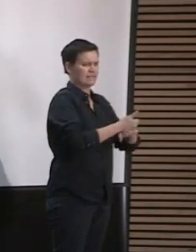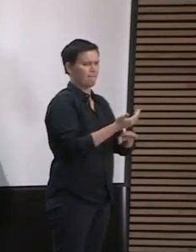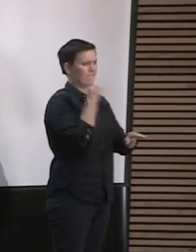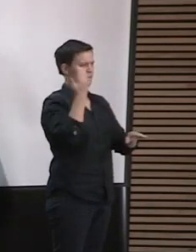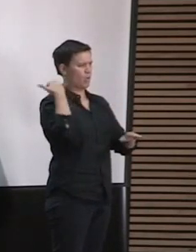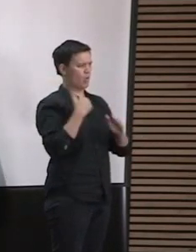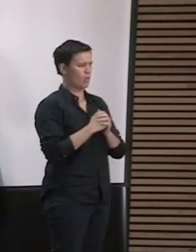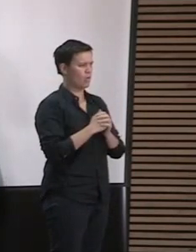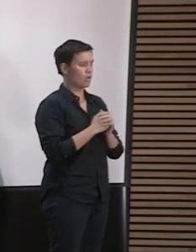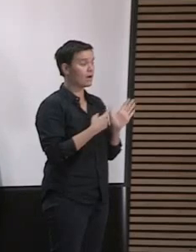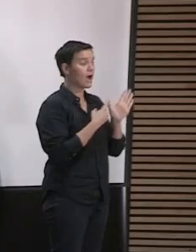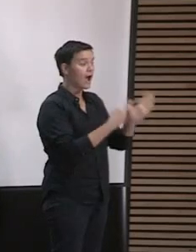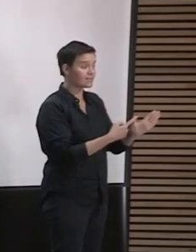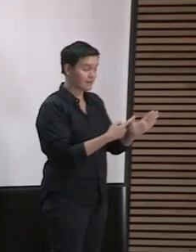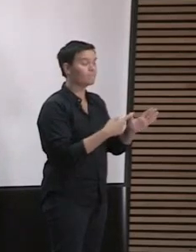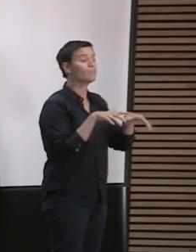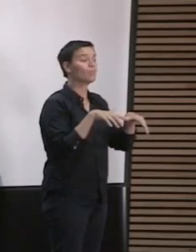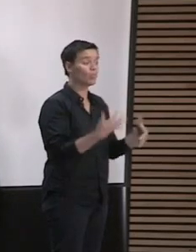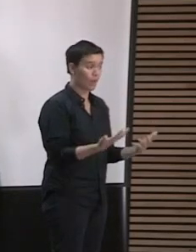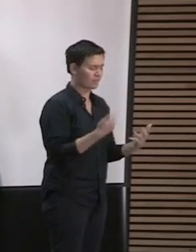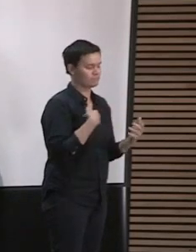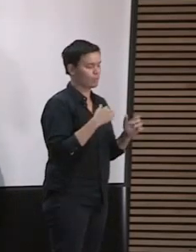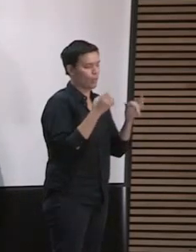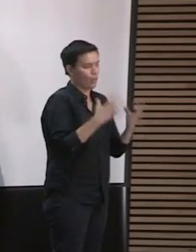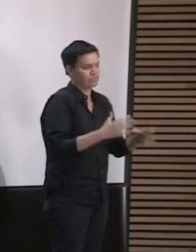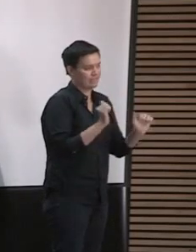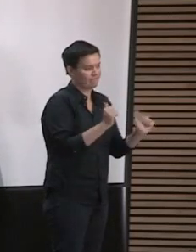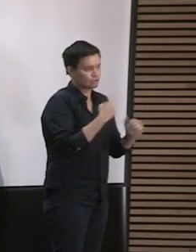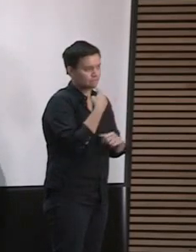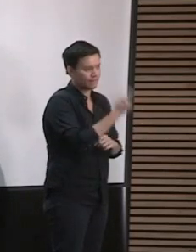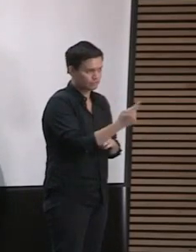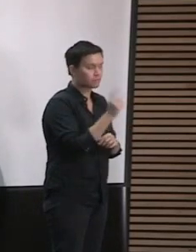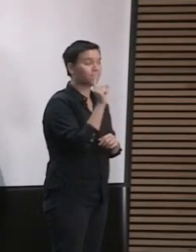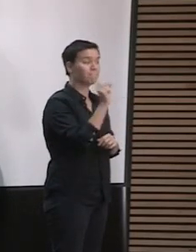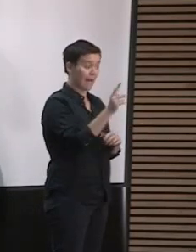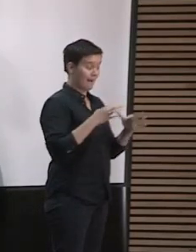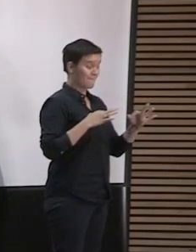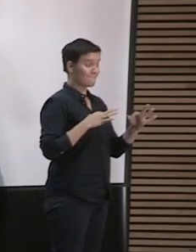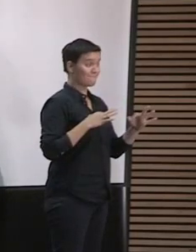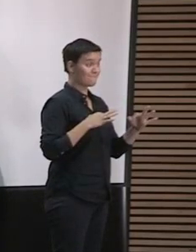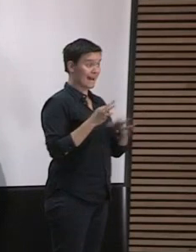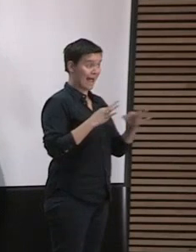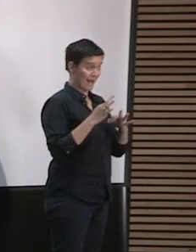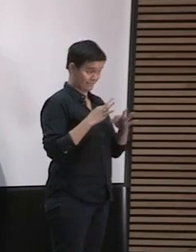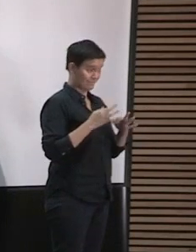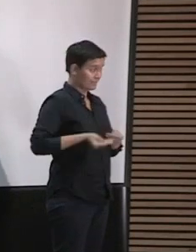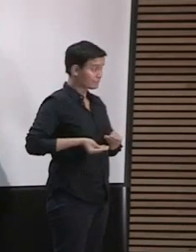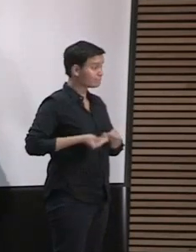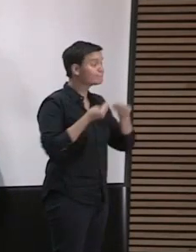piece? Was it because of the lockdown? Of course, as I've already talked about,